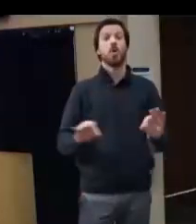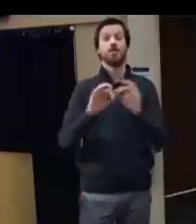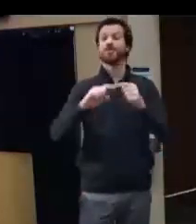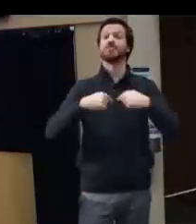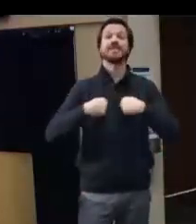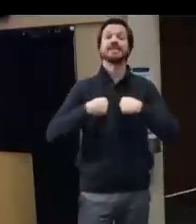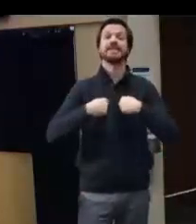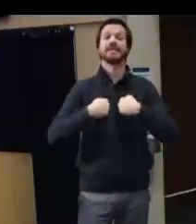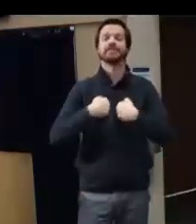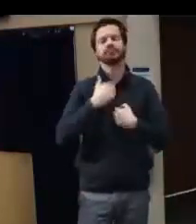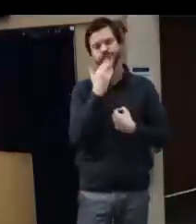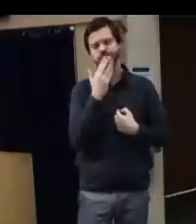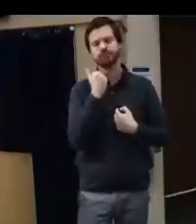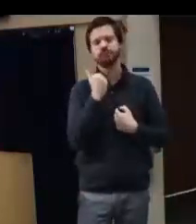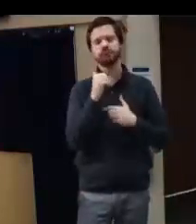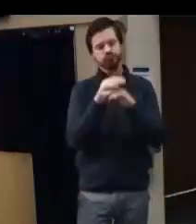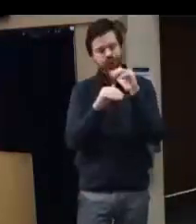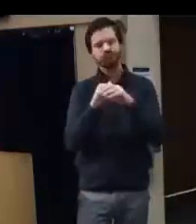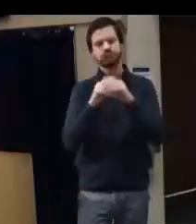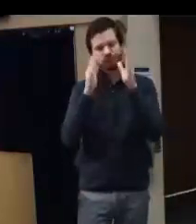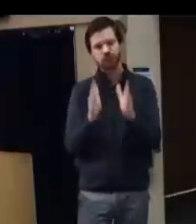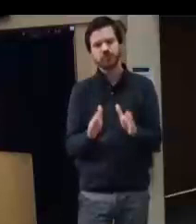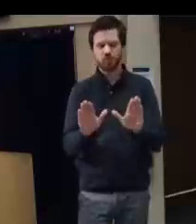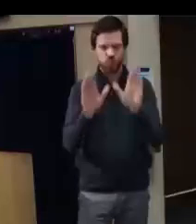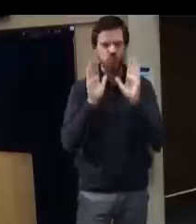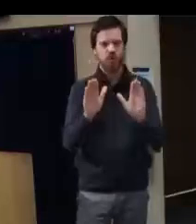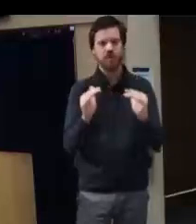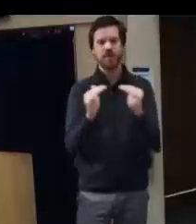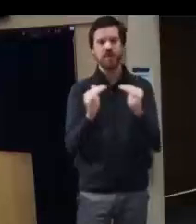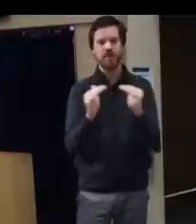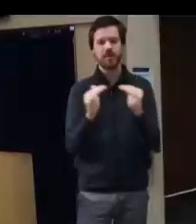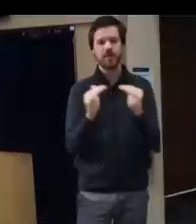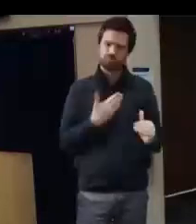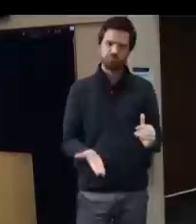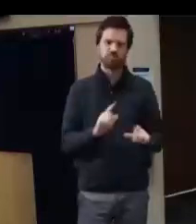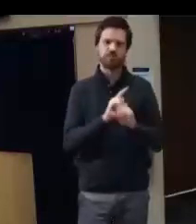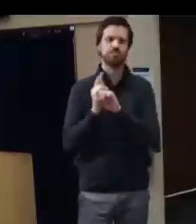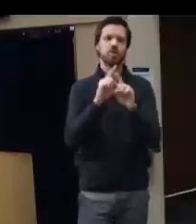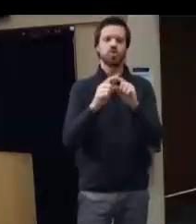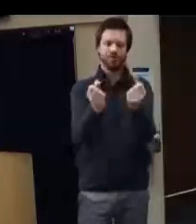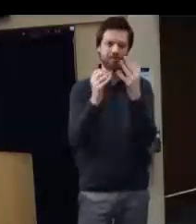and genuine person and a wonderful colleague and a generous mentor to many in the field I am deeply